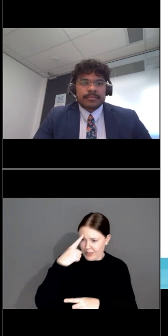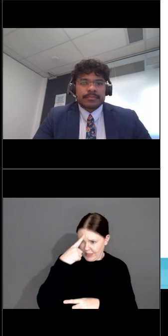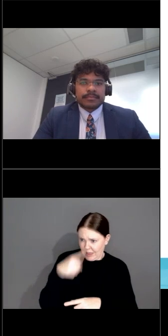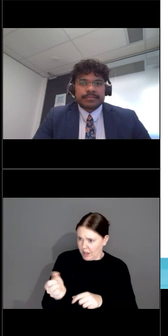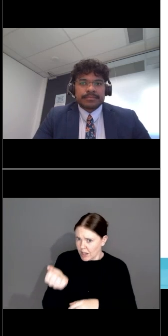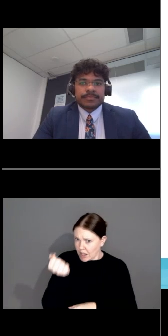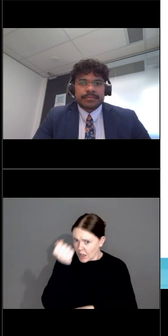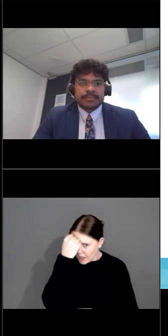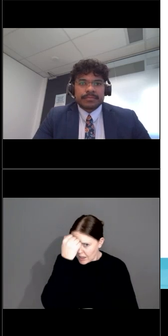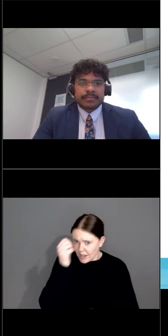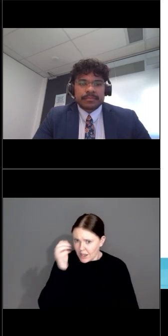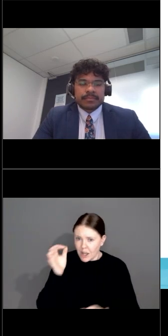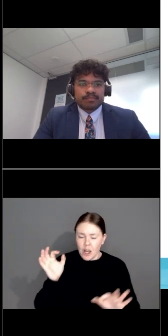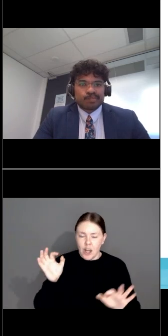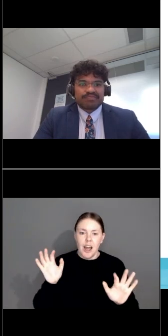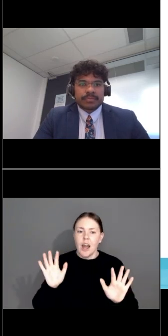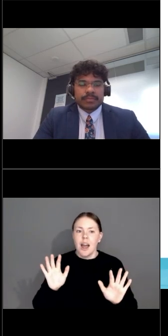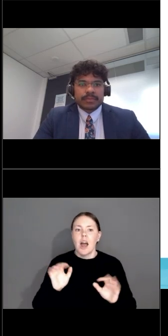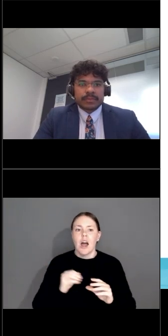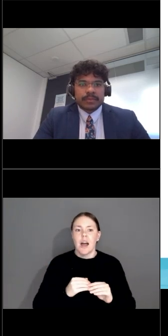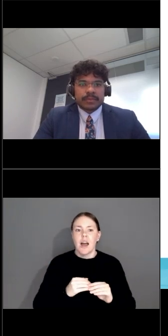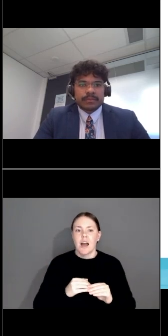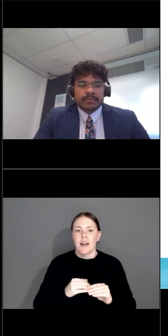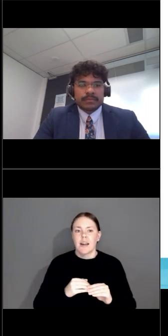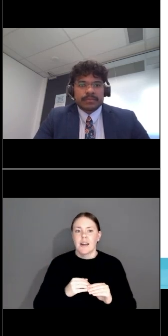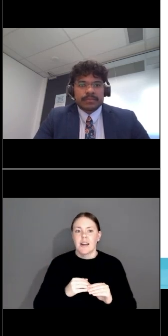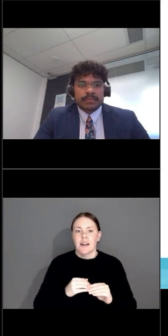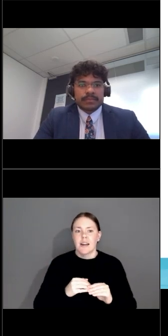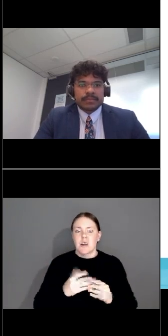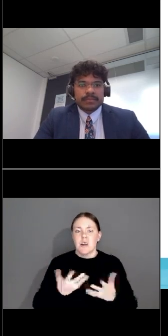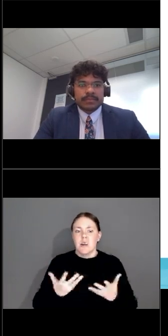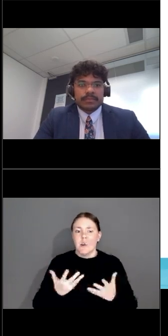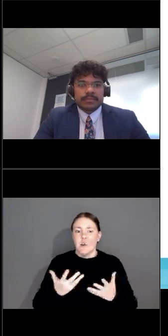you guys can share what you heard was like as as the lawyer or the social worker I would say